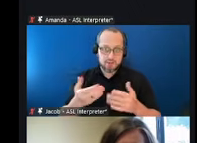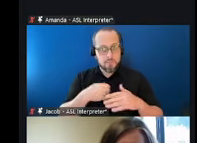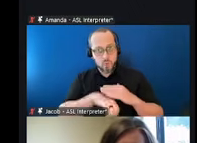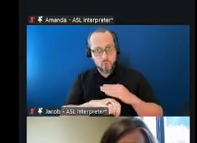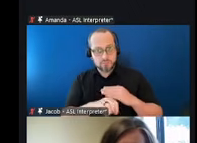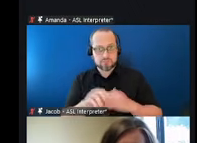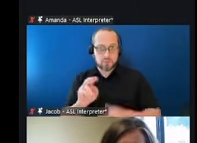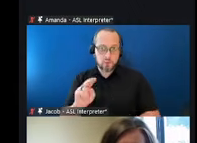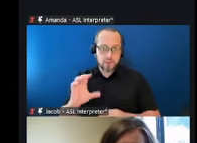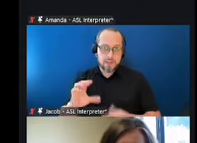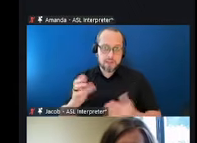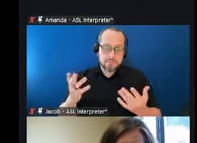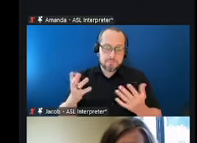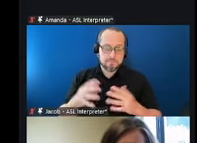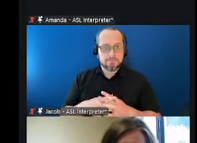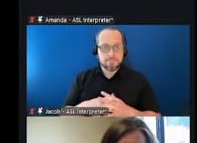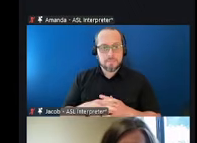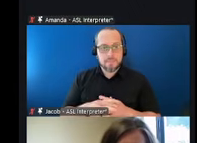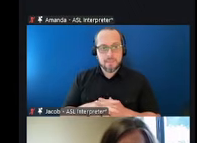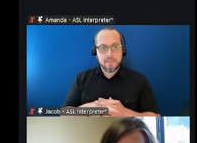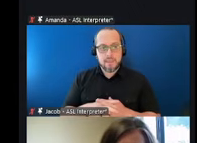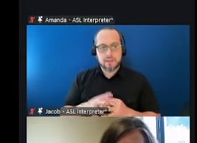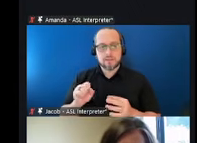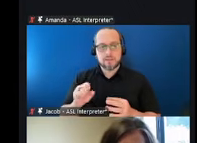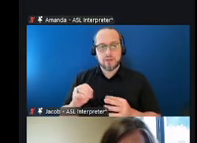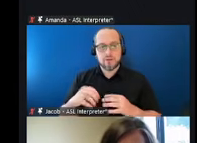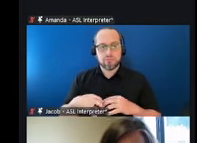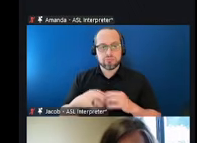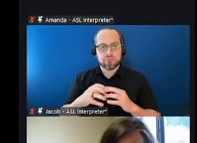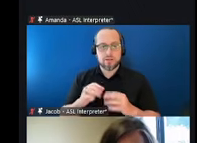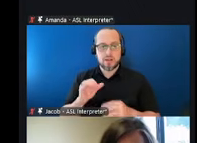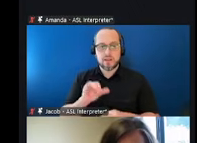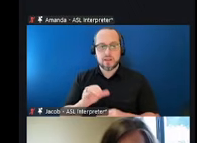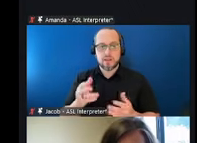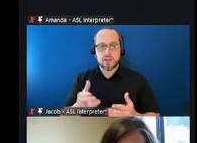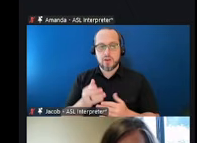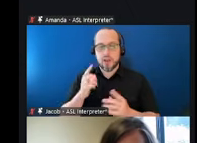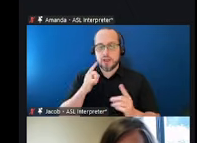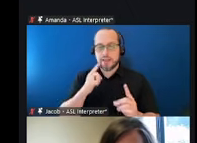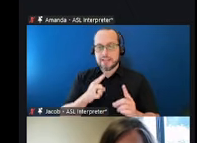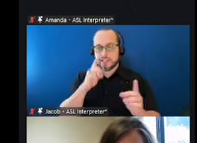Okay, our key strategies will be much like what we've used in the past where we leverage existing